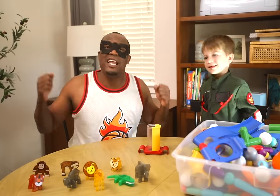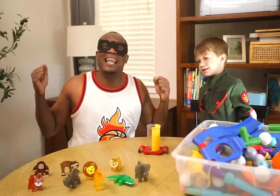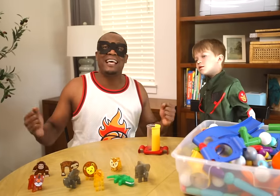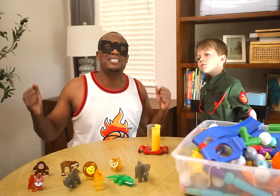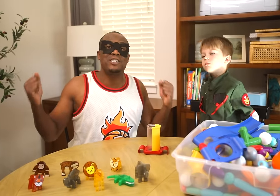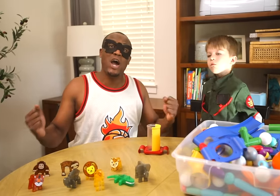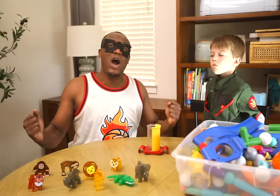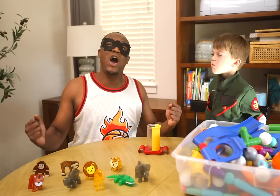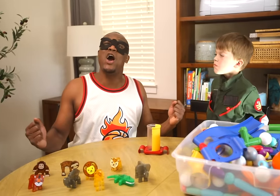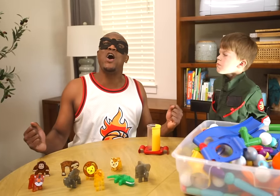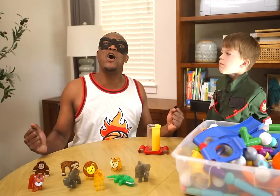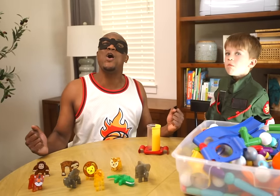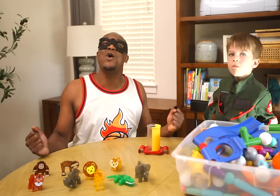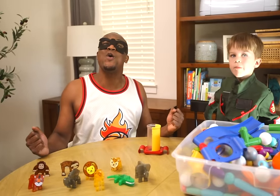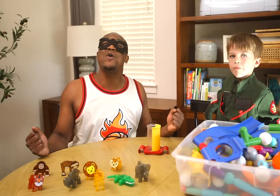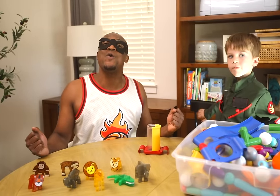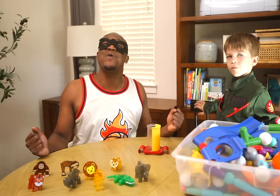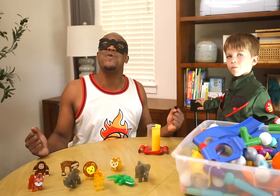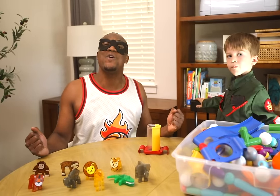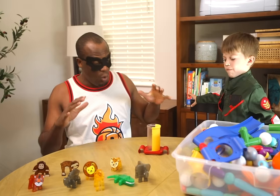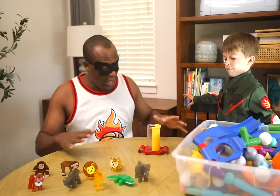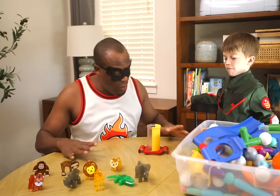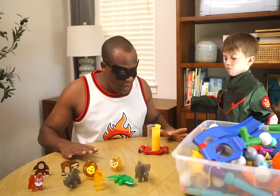Then let's go! Okay, Wes.